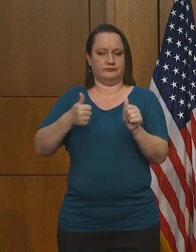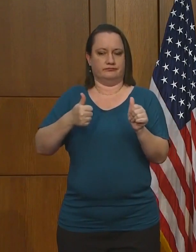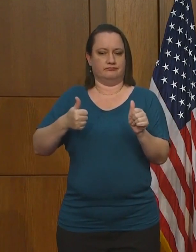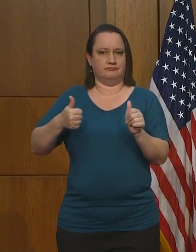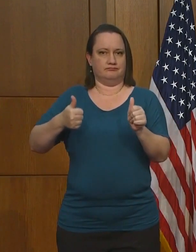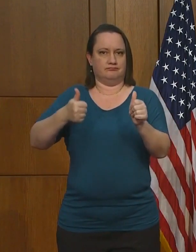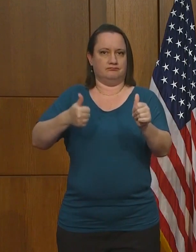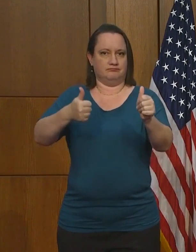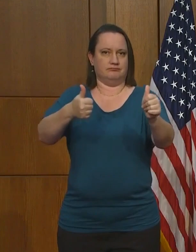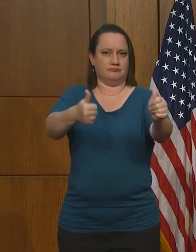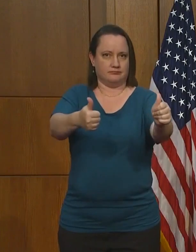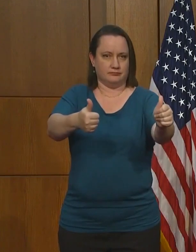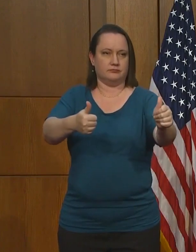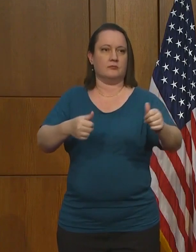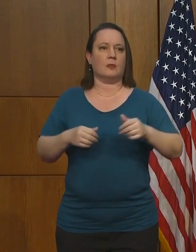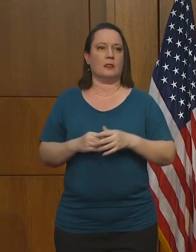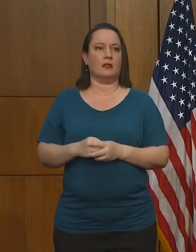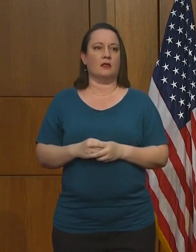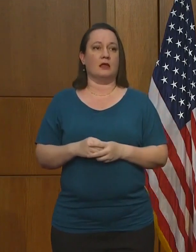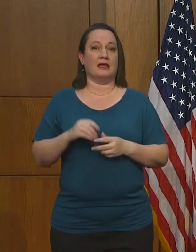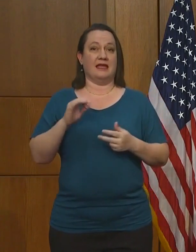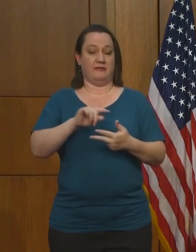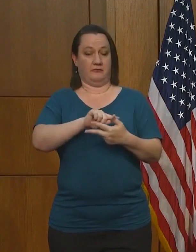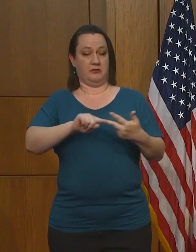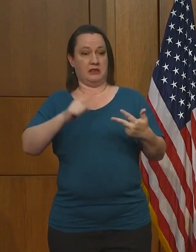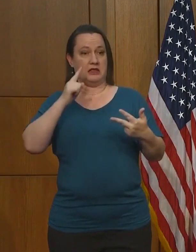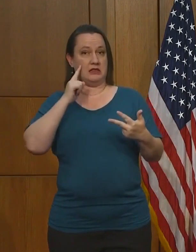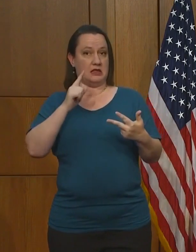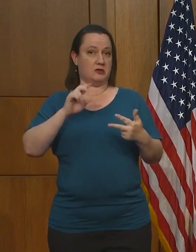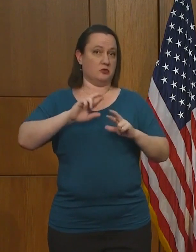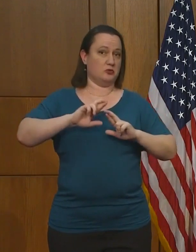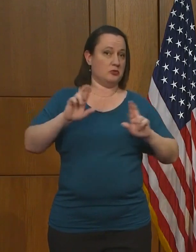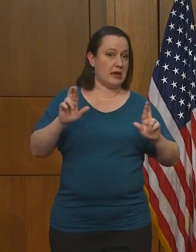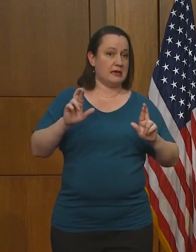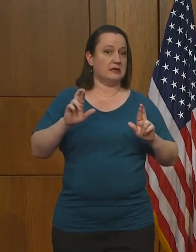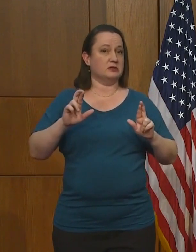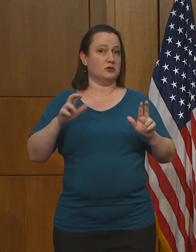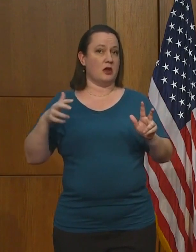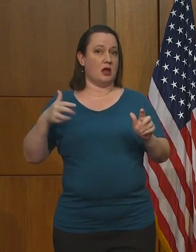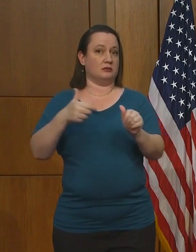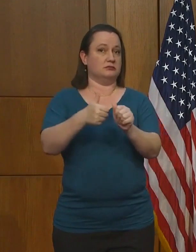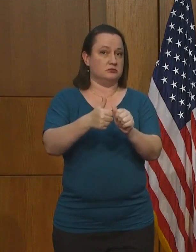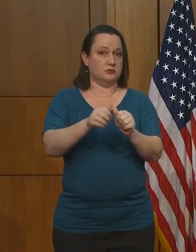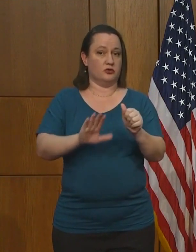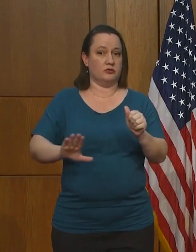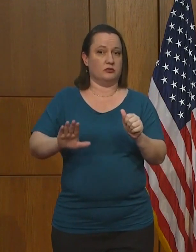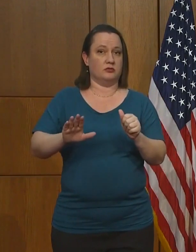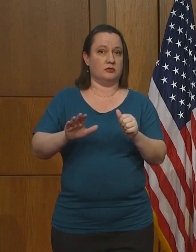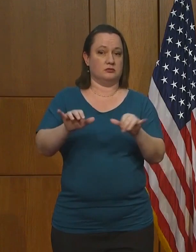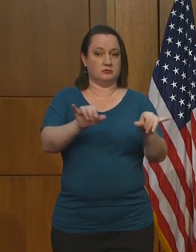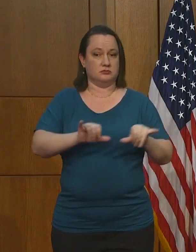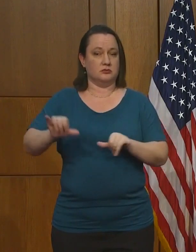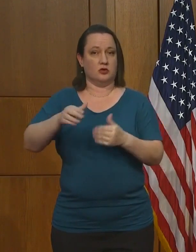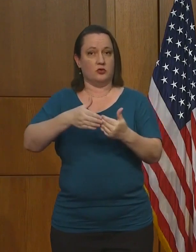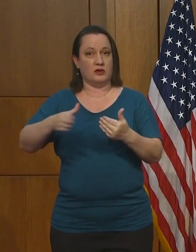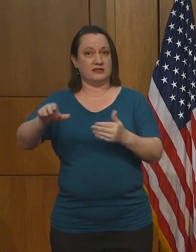BEHIND THE REST OF THE STATE AND IF THEY FEEL THAT THEY HAVE A THAT THERE NUMBERS WARRANT-